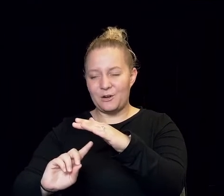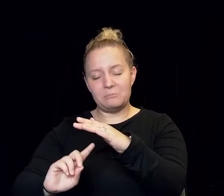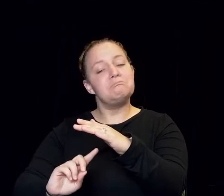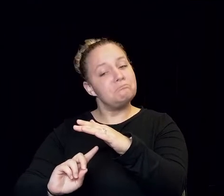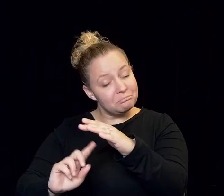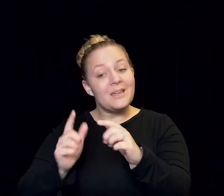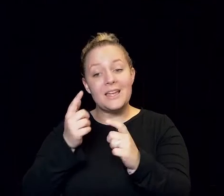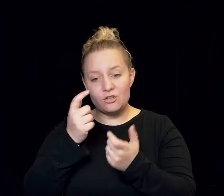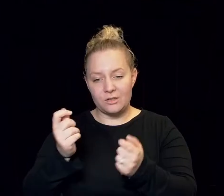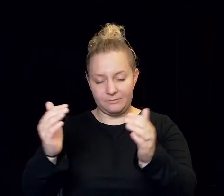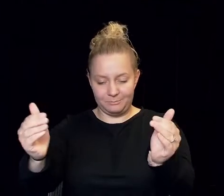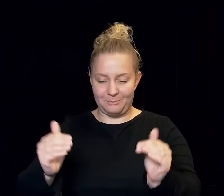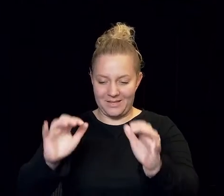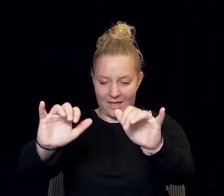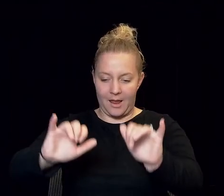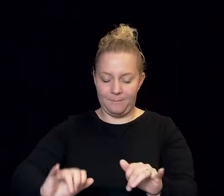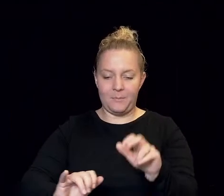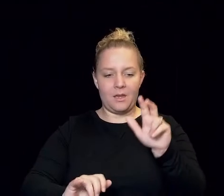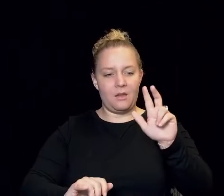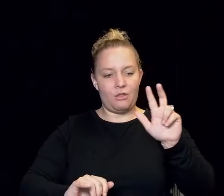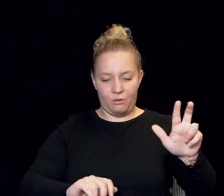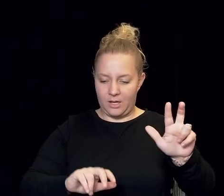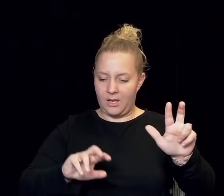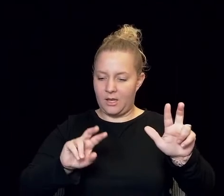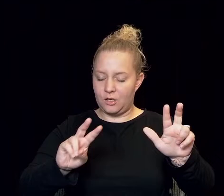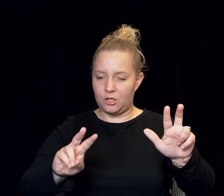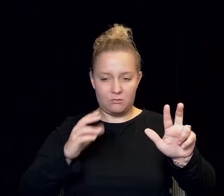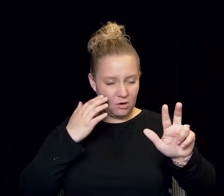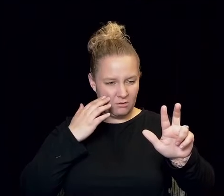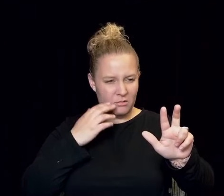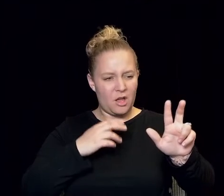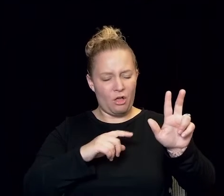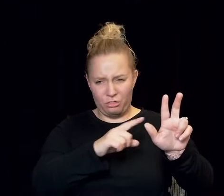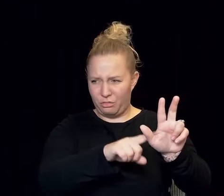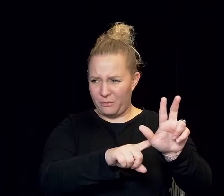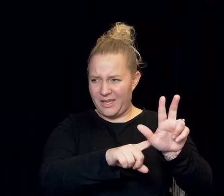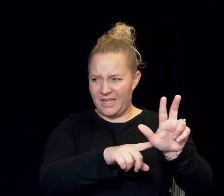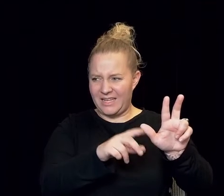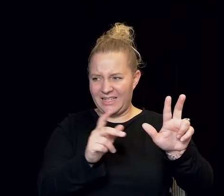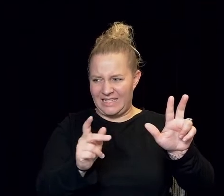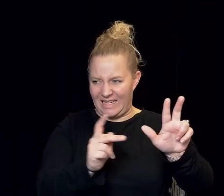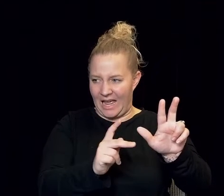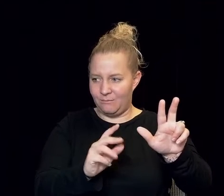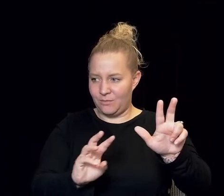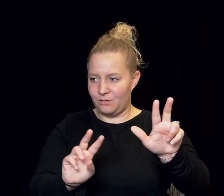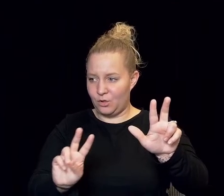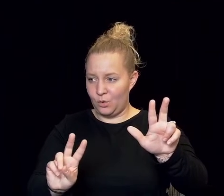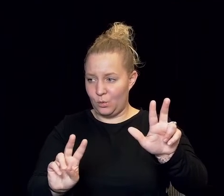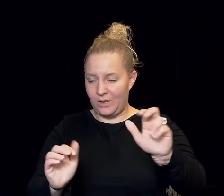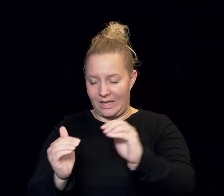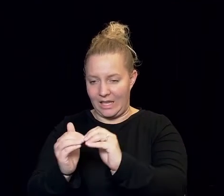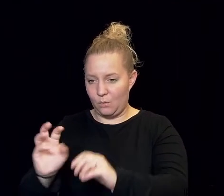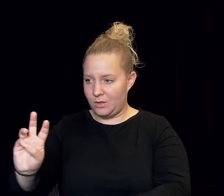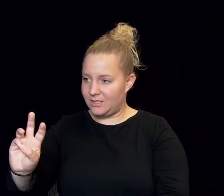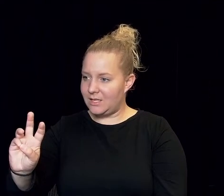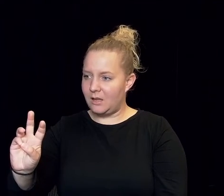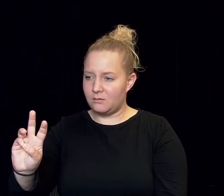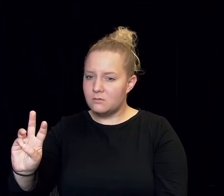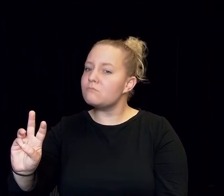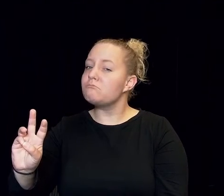Same thing down here, 3 and a 2. I know 3 times 2 gives us a 6. Interesting, okay.